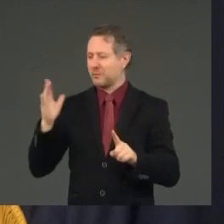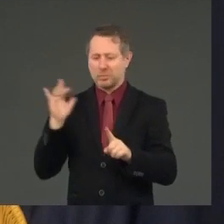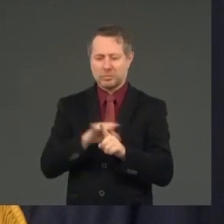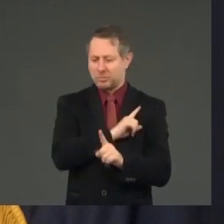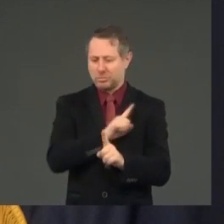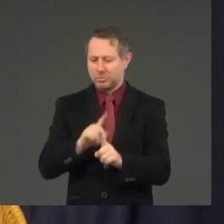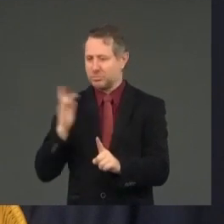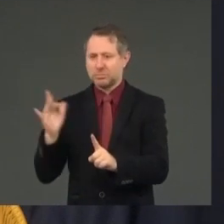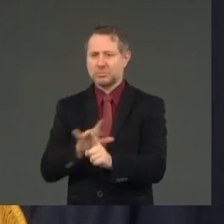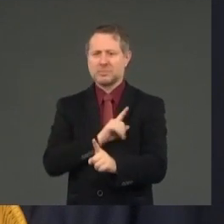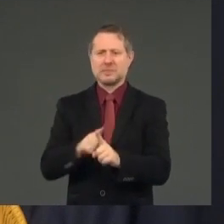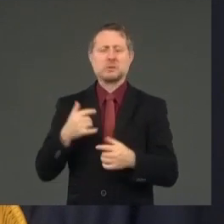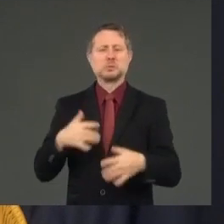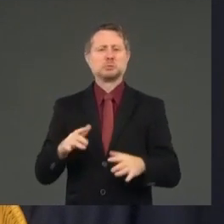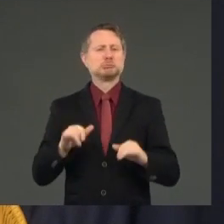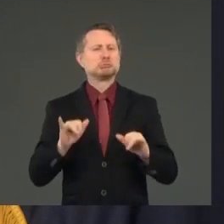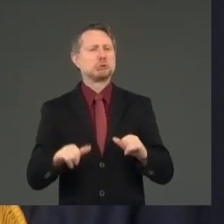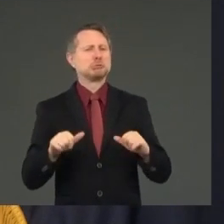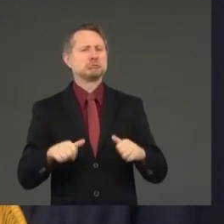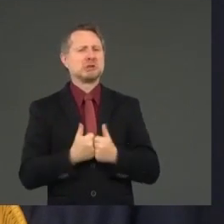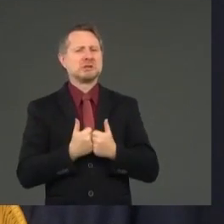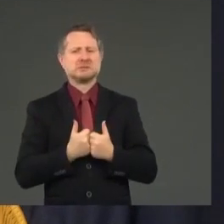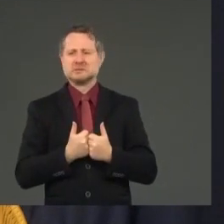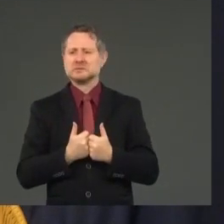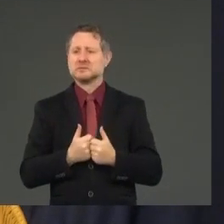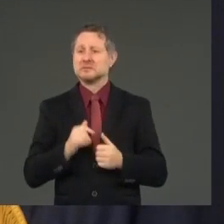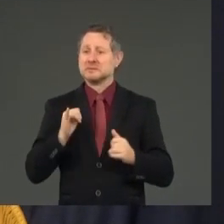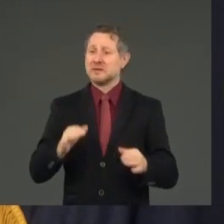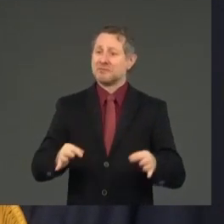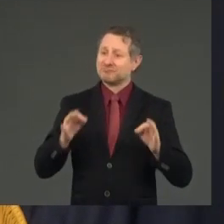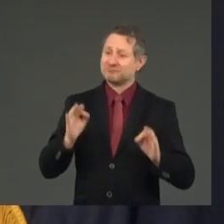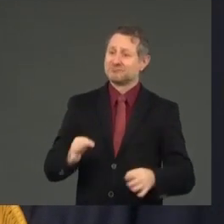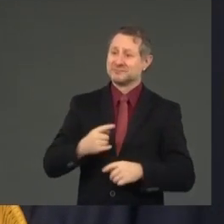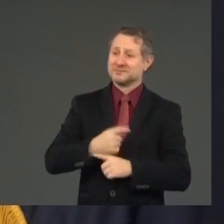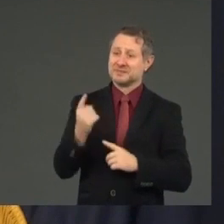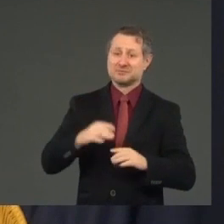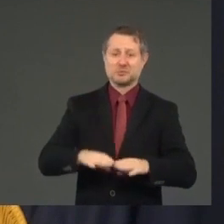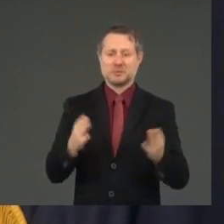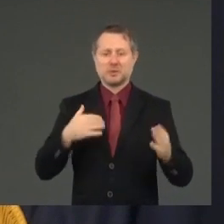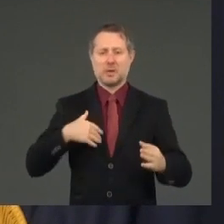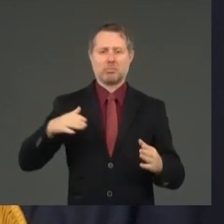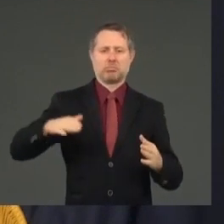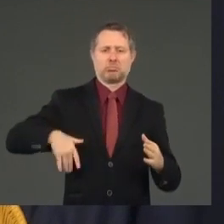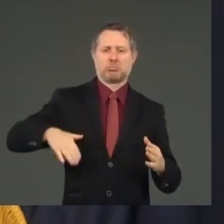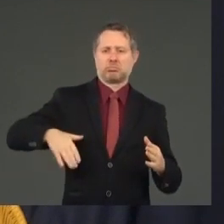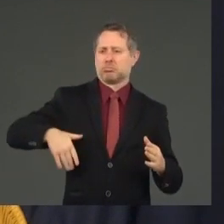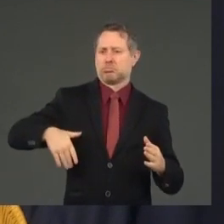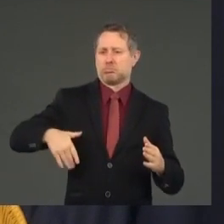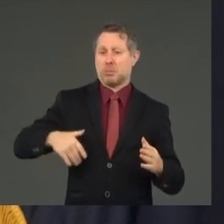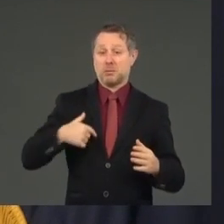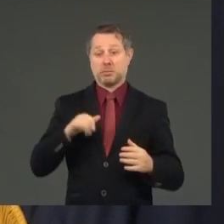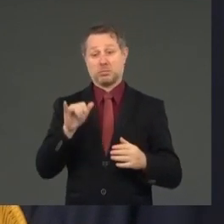A LOT OF PEOPLE TOUCHING EQUIPMENT AND THEN SOMEONE ELSE TOUCHES THE EQUIPMENT.